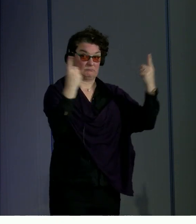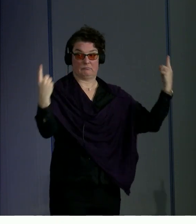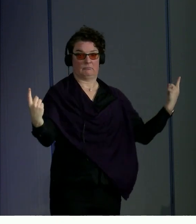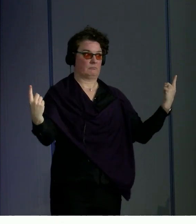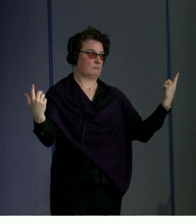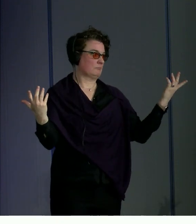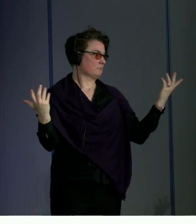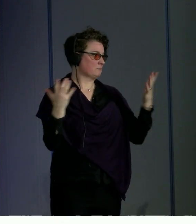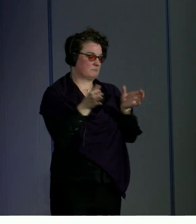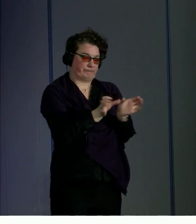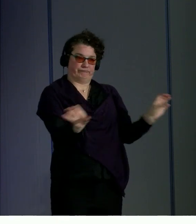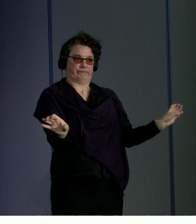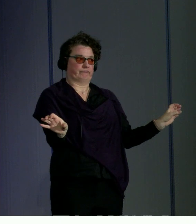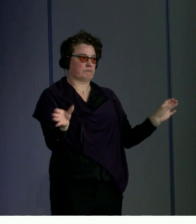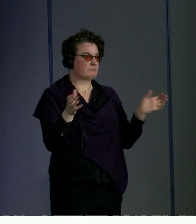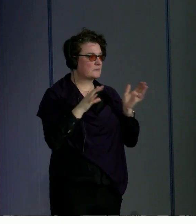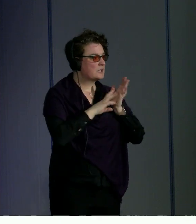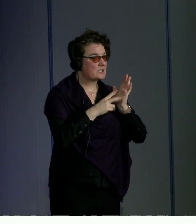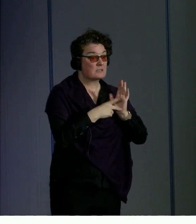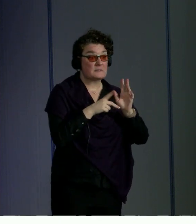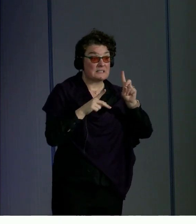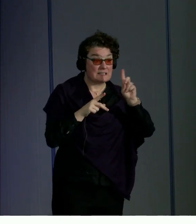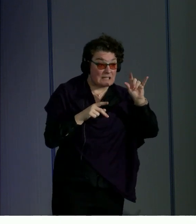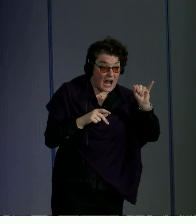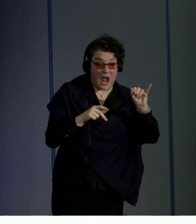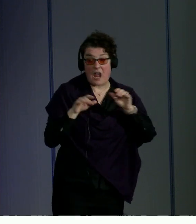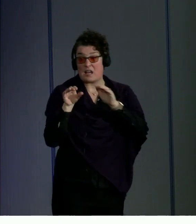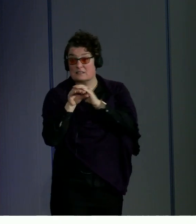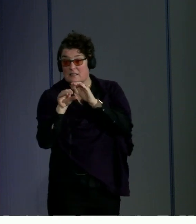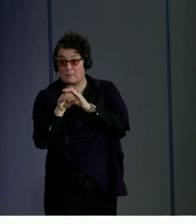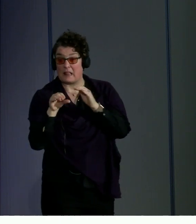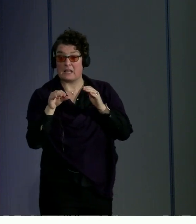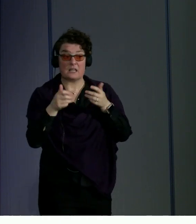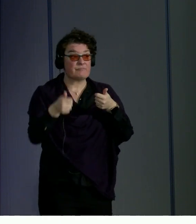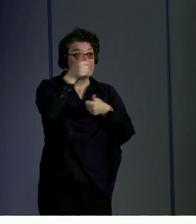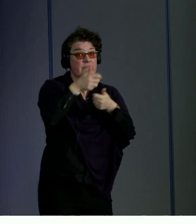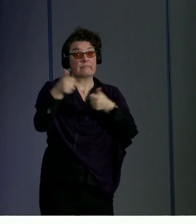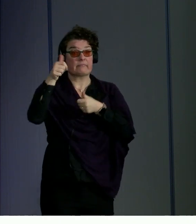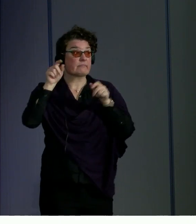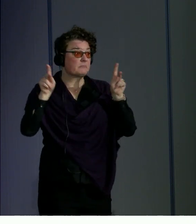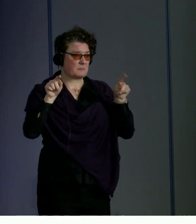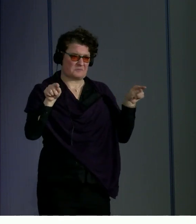This means the DEI and accessibility officers are not at all involved in each